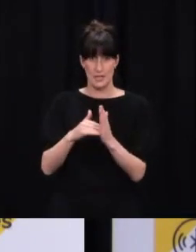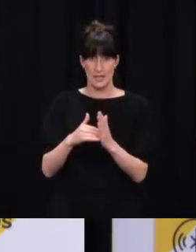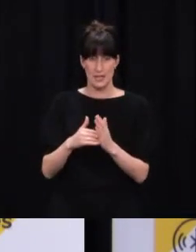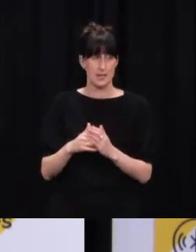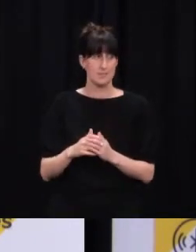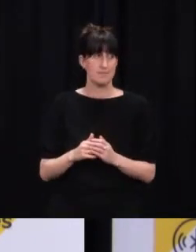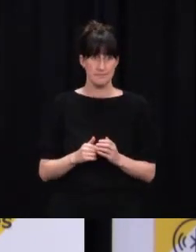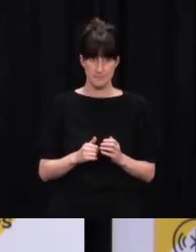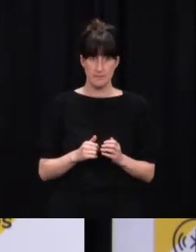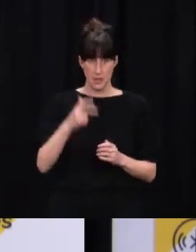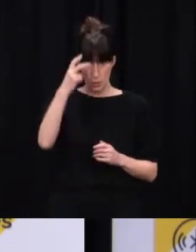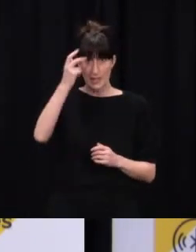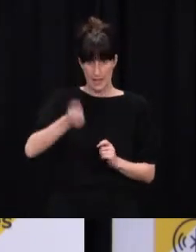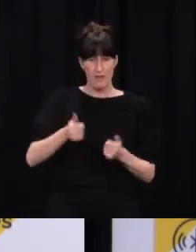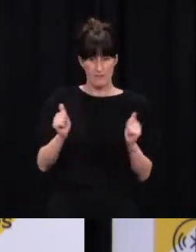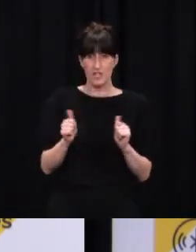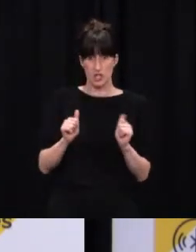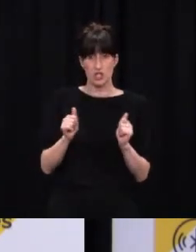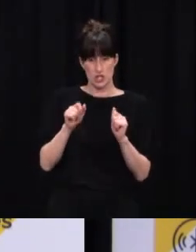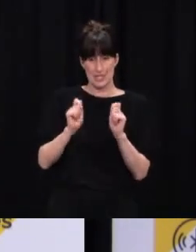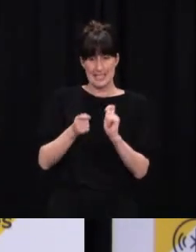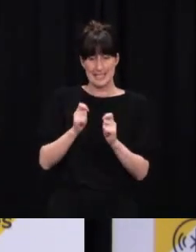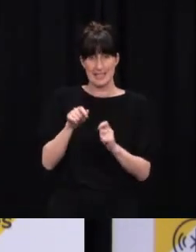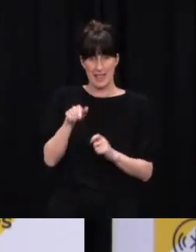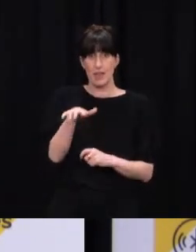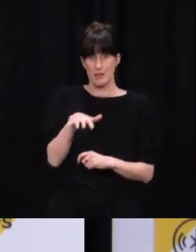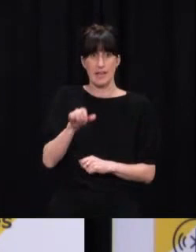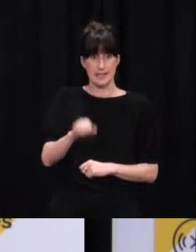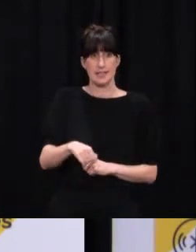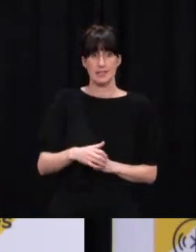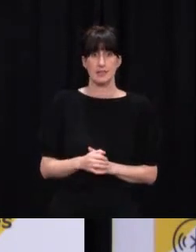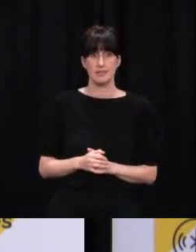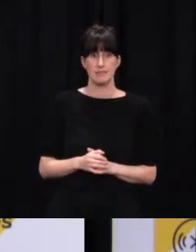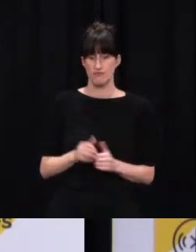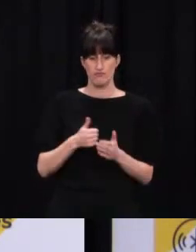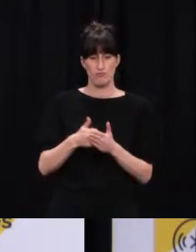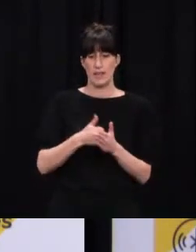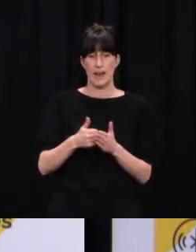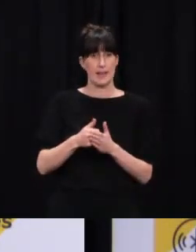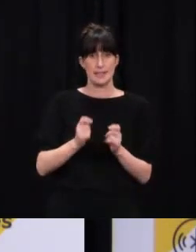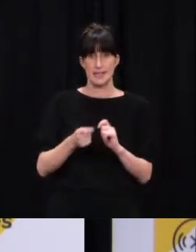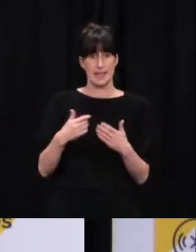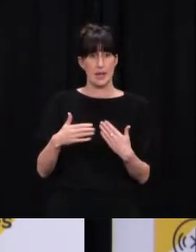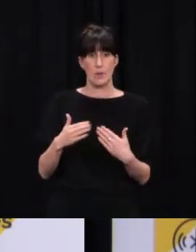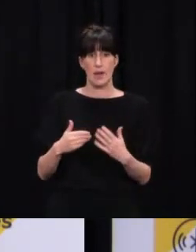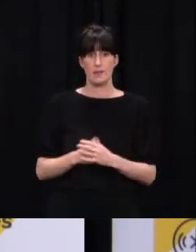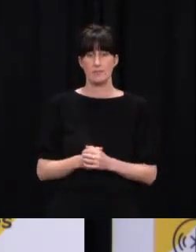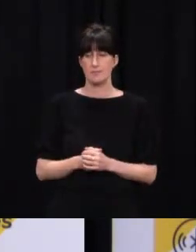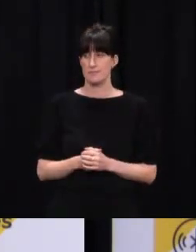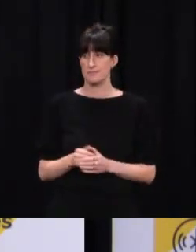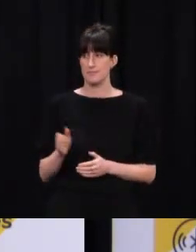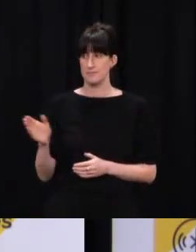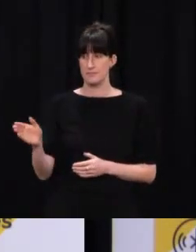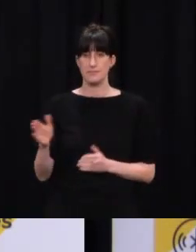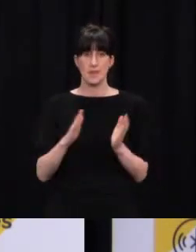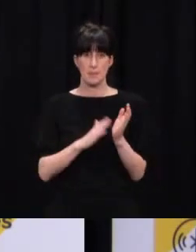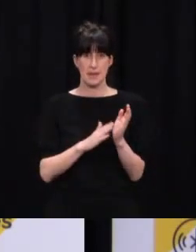Aucklanders will be travelling between those two locations. We do have waste water